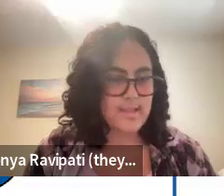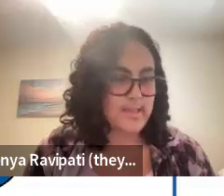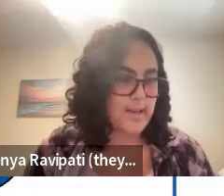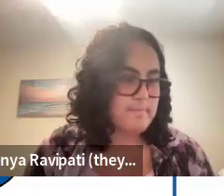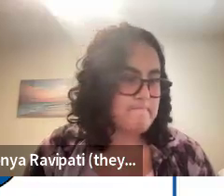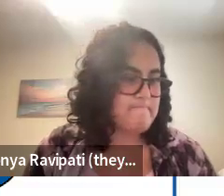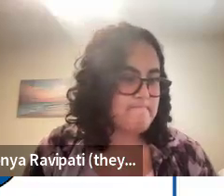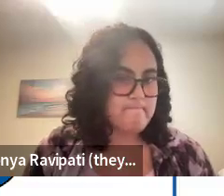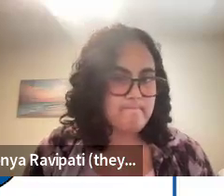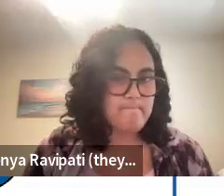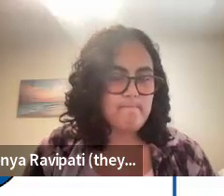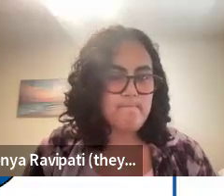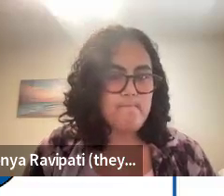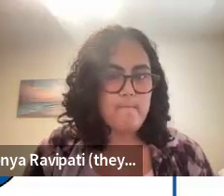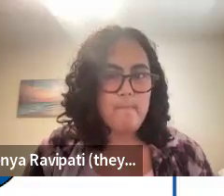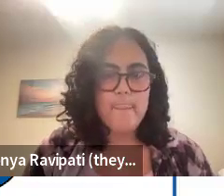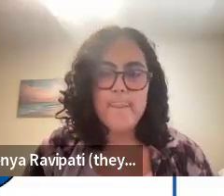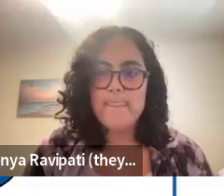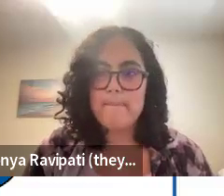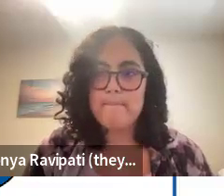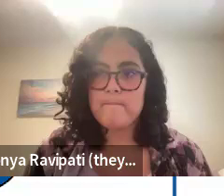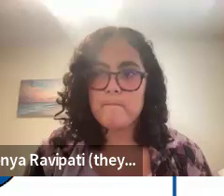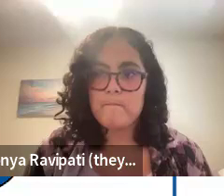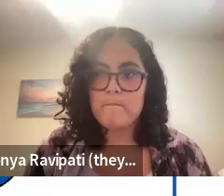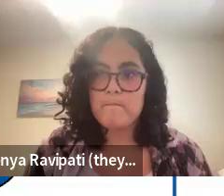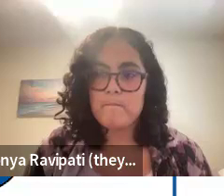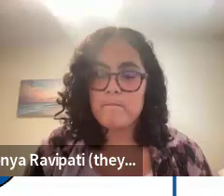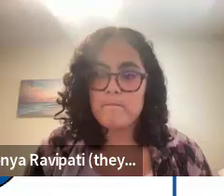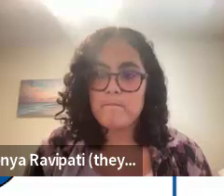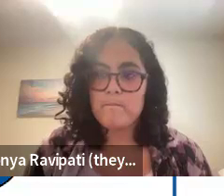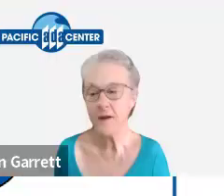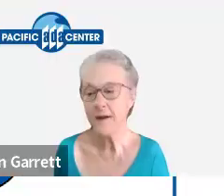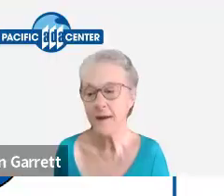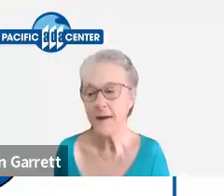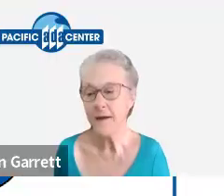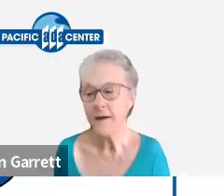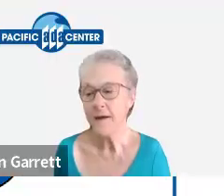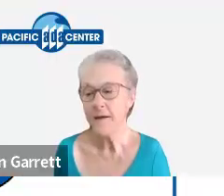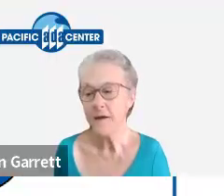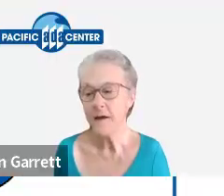Next slide. JAN GARRETT: Okay.